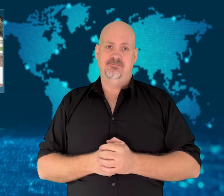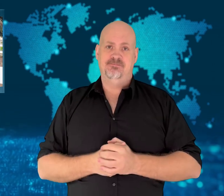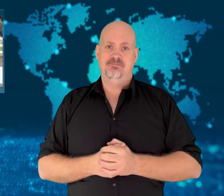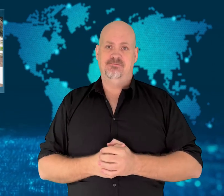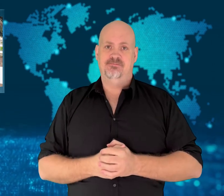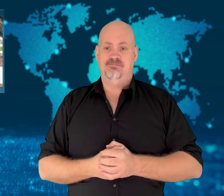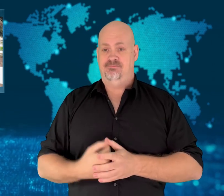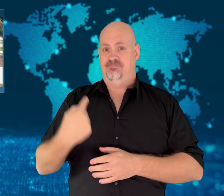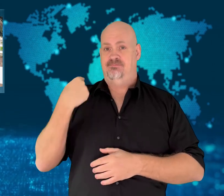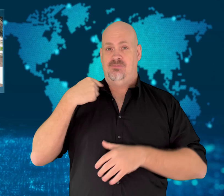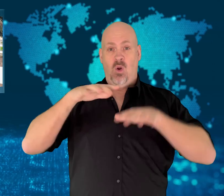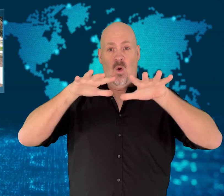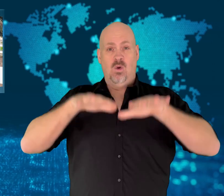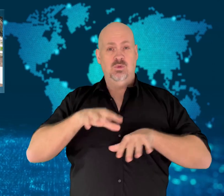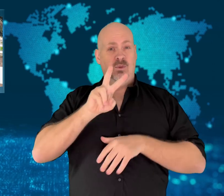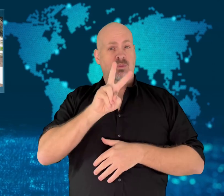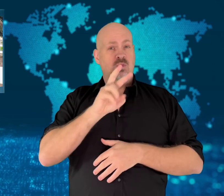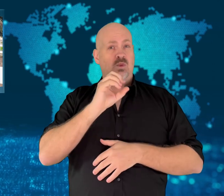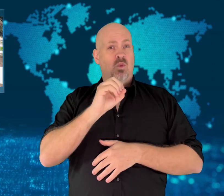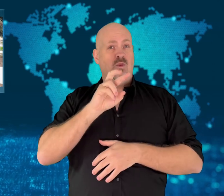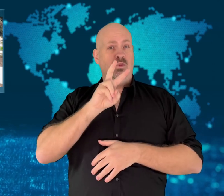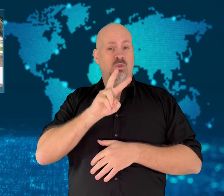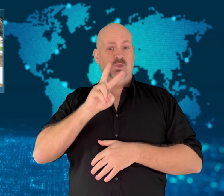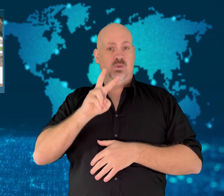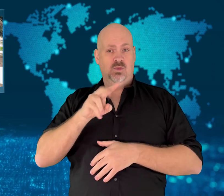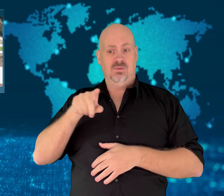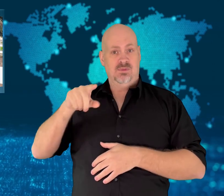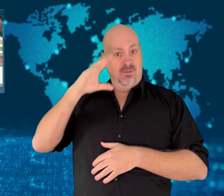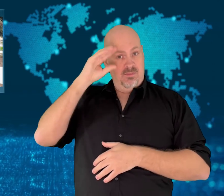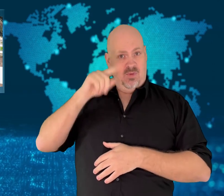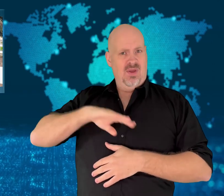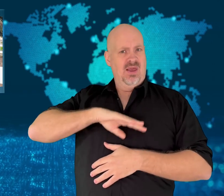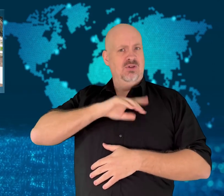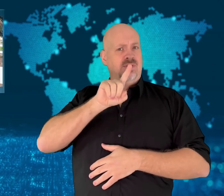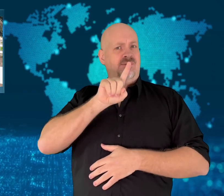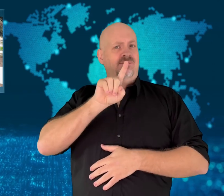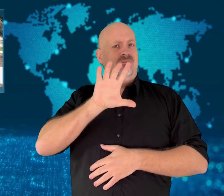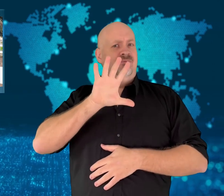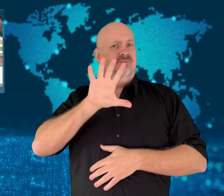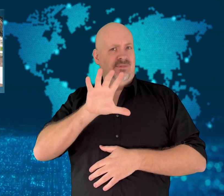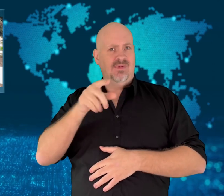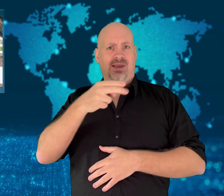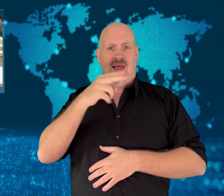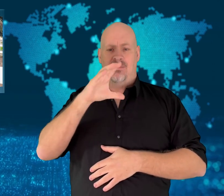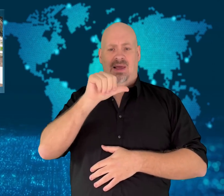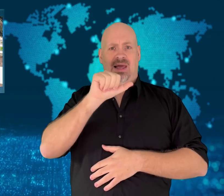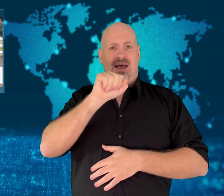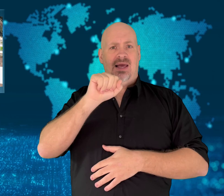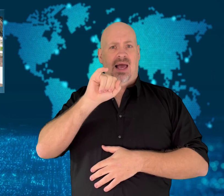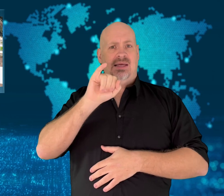In October 2022, an aboriginal 15-year old schoolboy, Cassius Turvey,